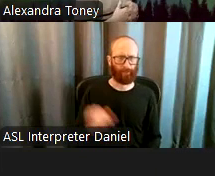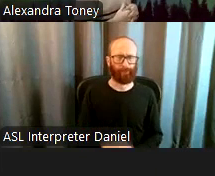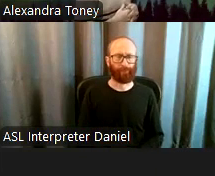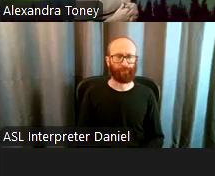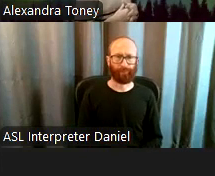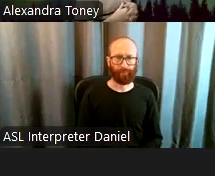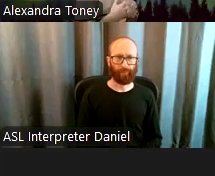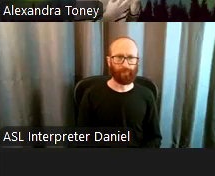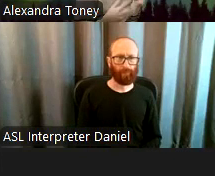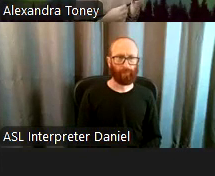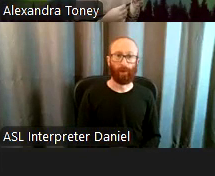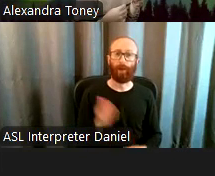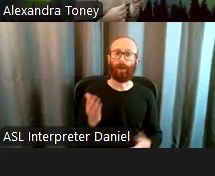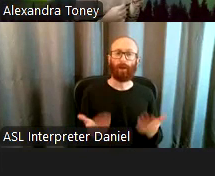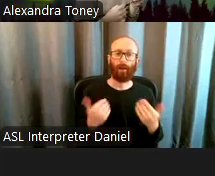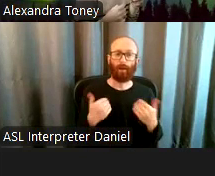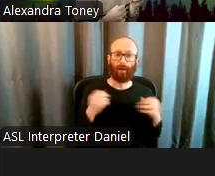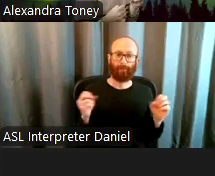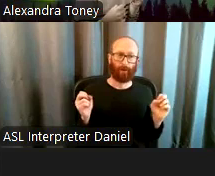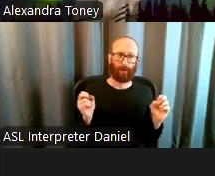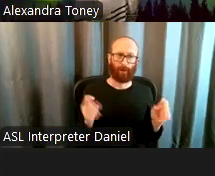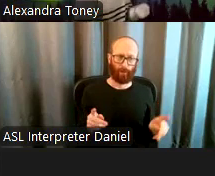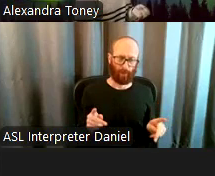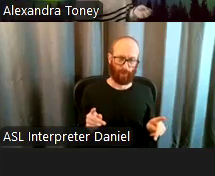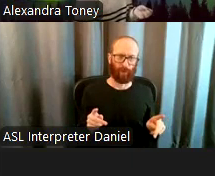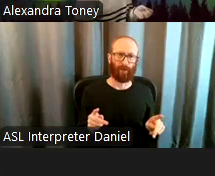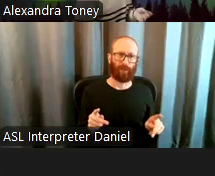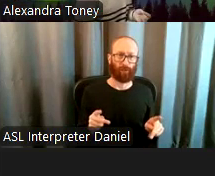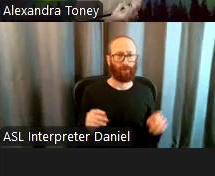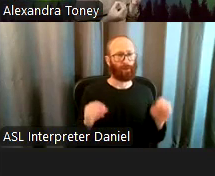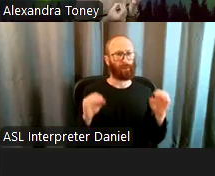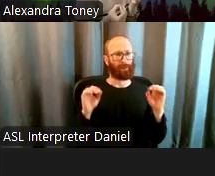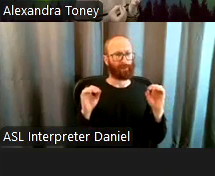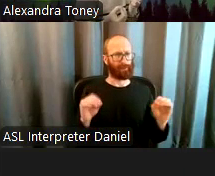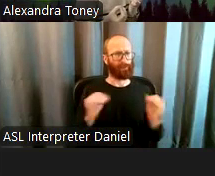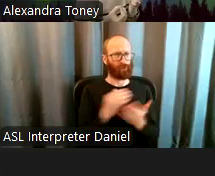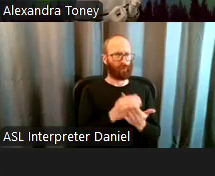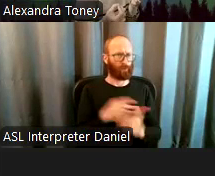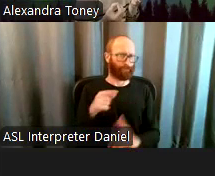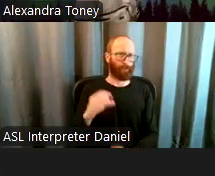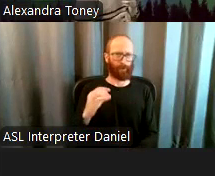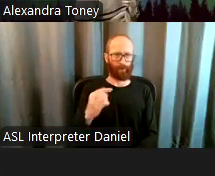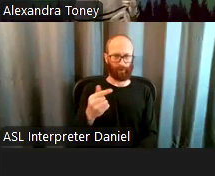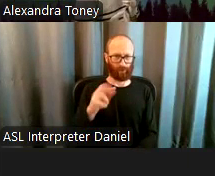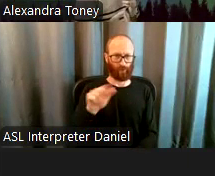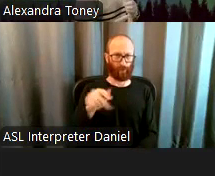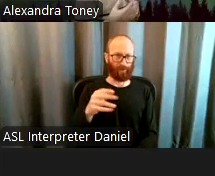to teach a like graphic novels course where we're working on those ELA standards,